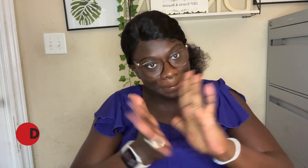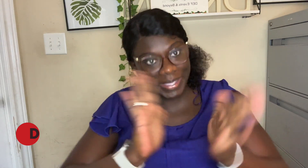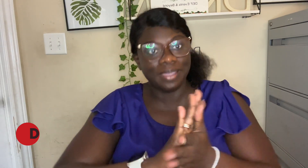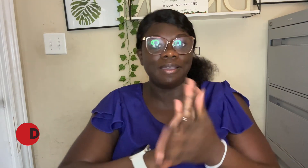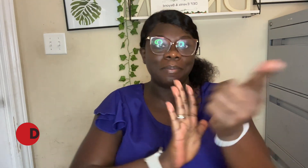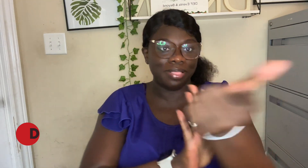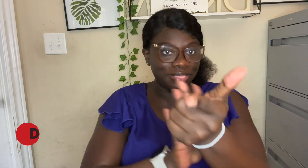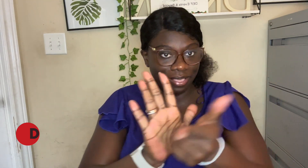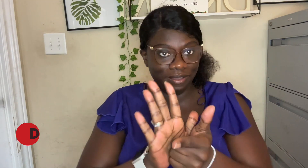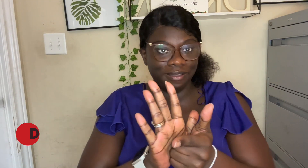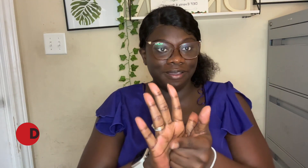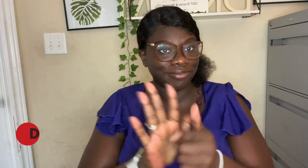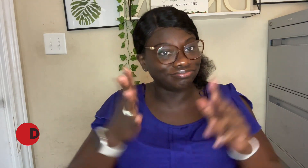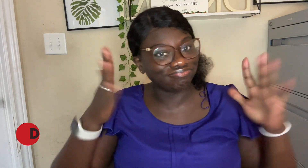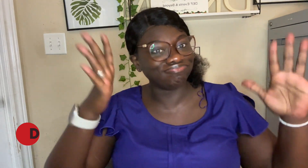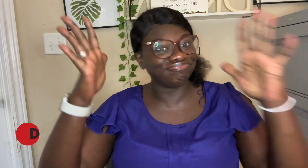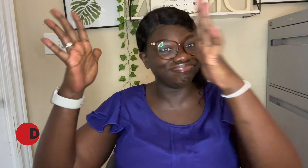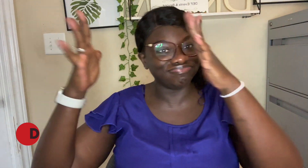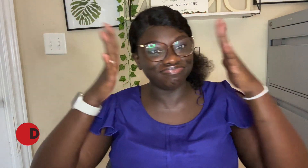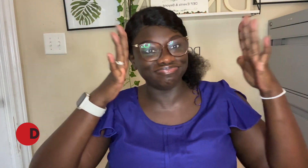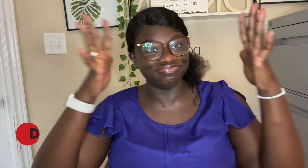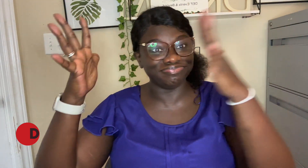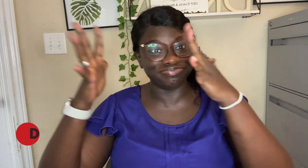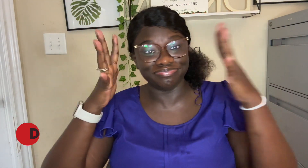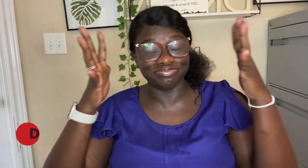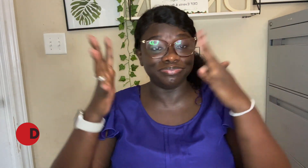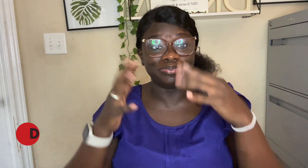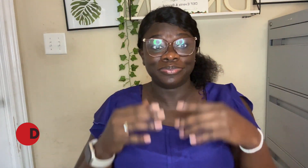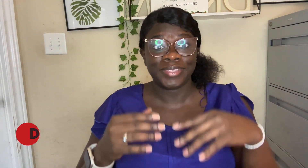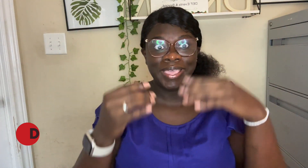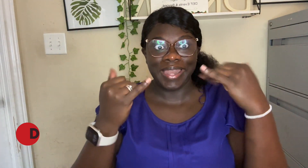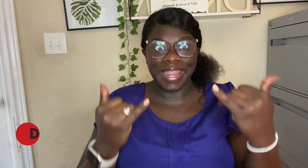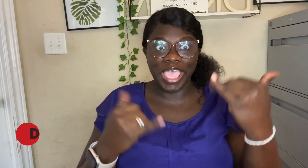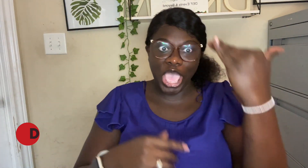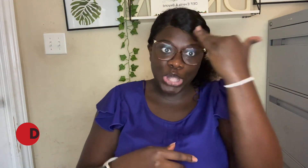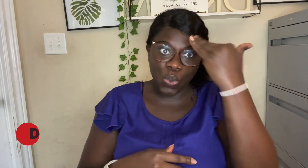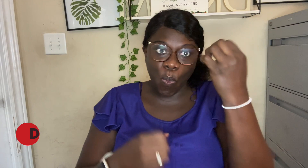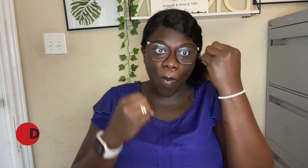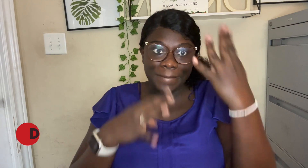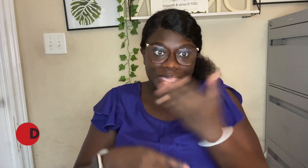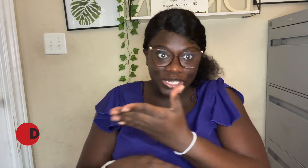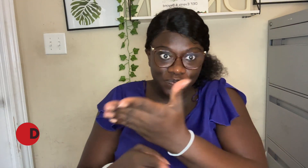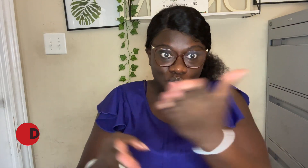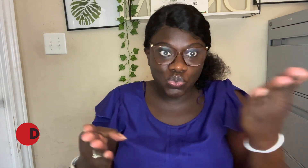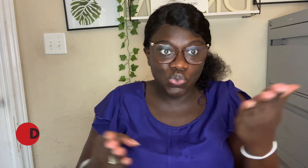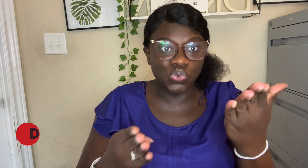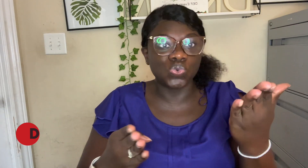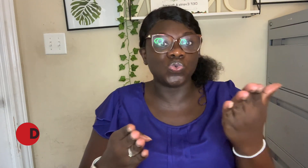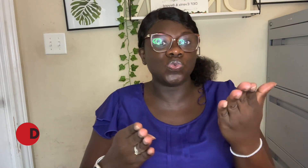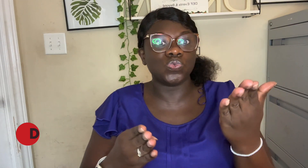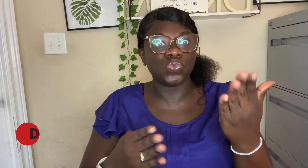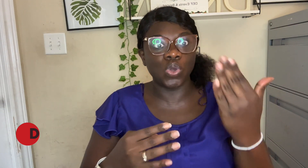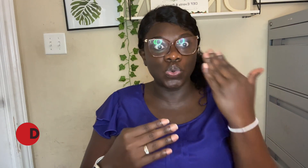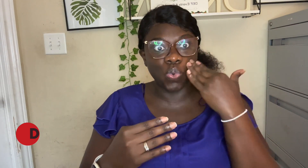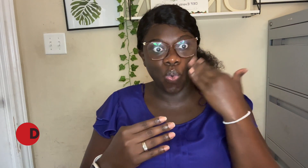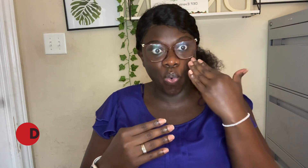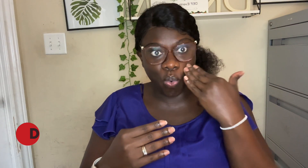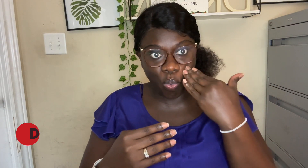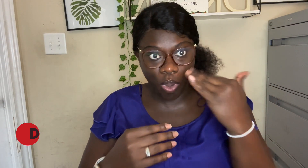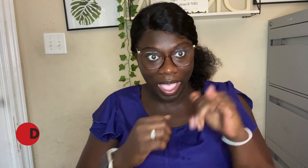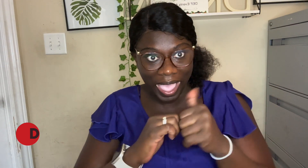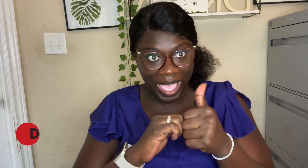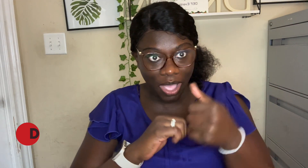Now we know many of you don’t know how this works…